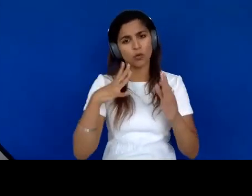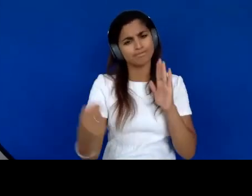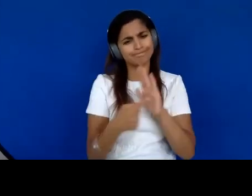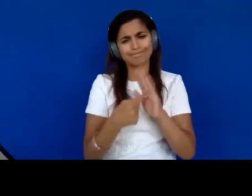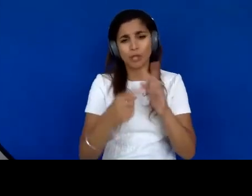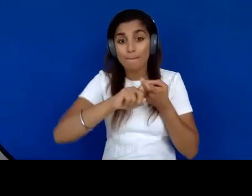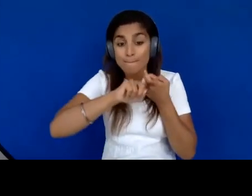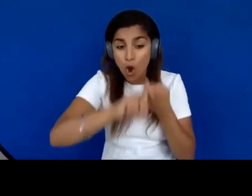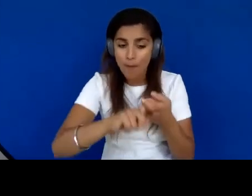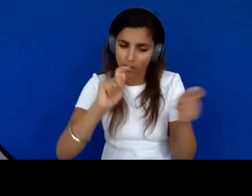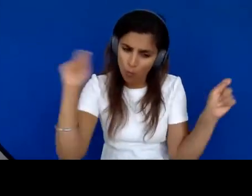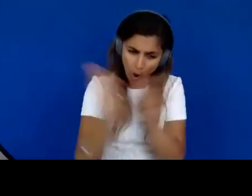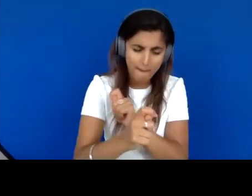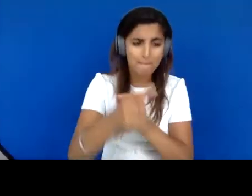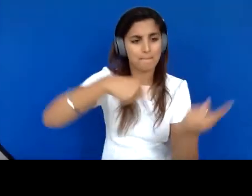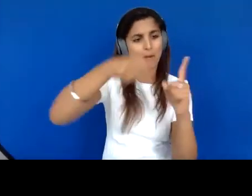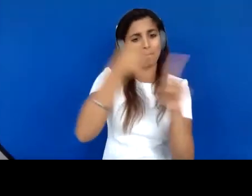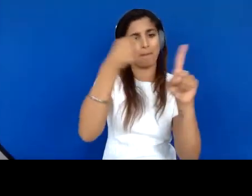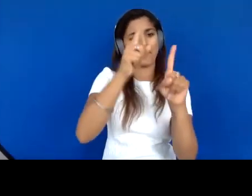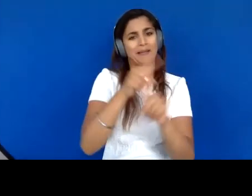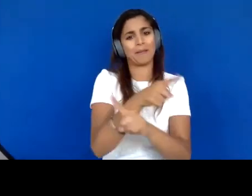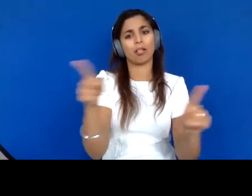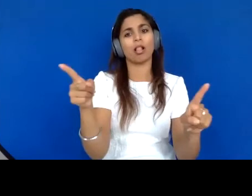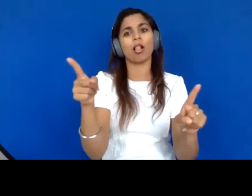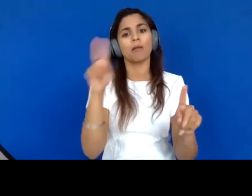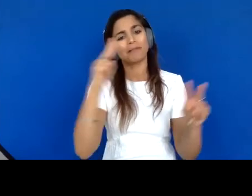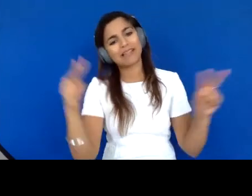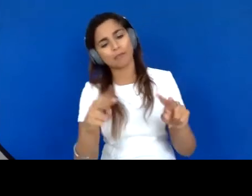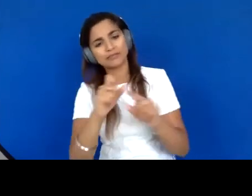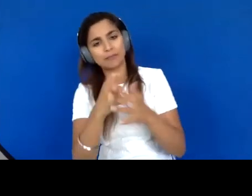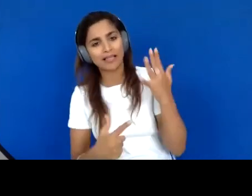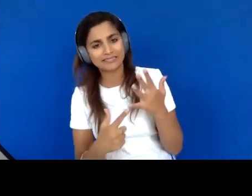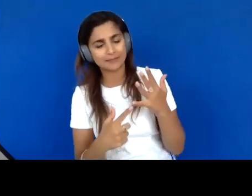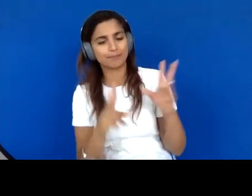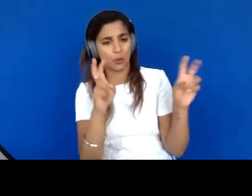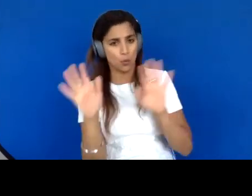unquote channel 4 has certainly upped the ante in terms of public visibility